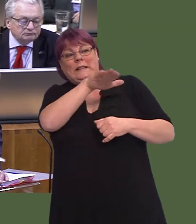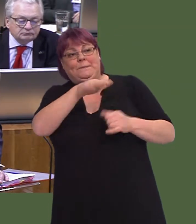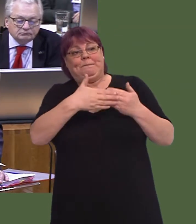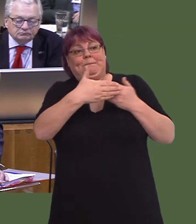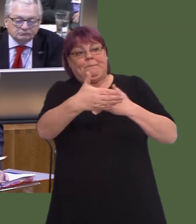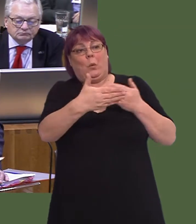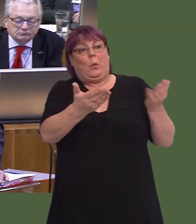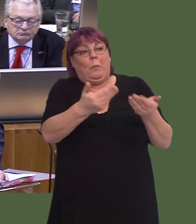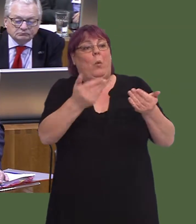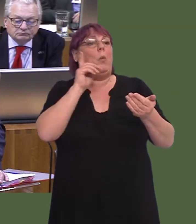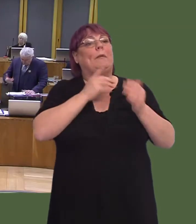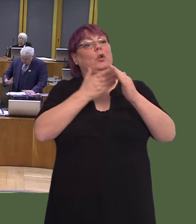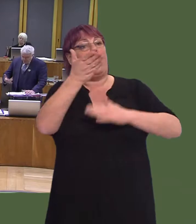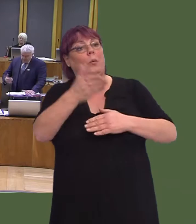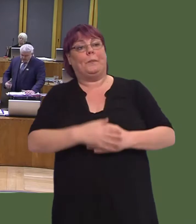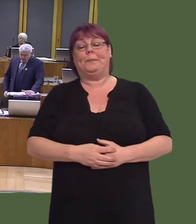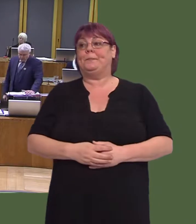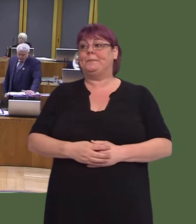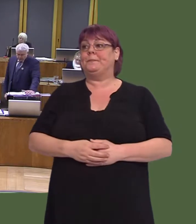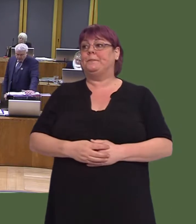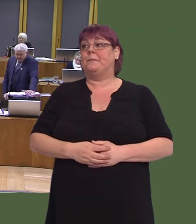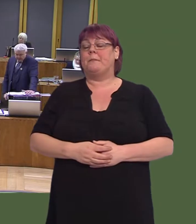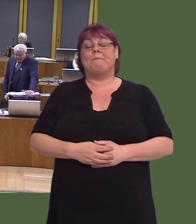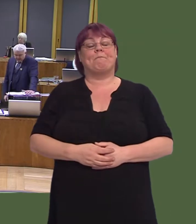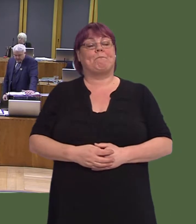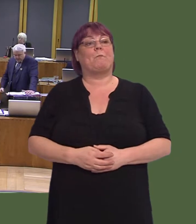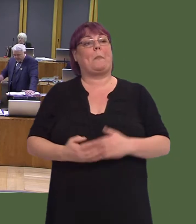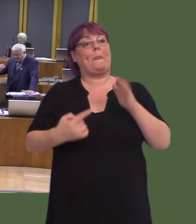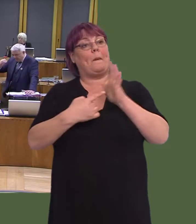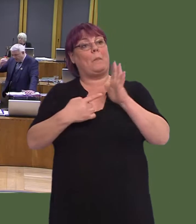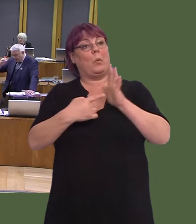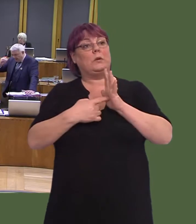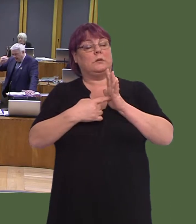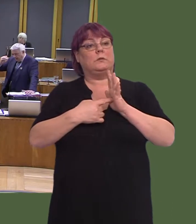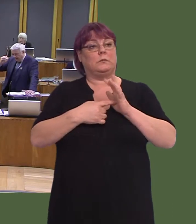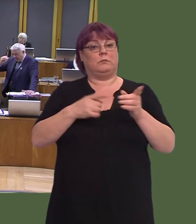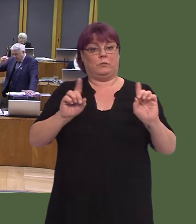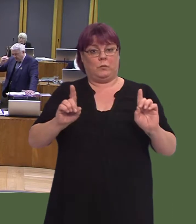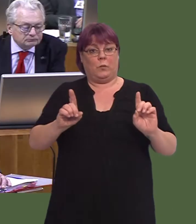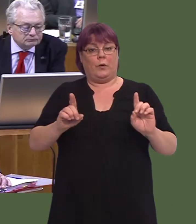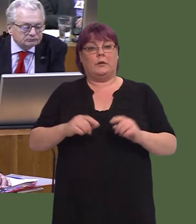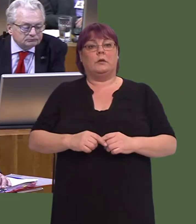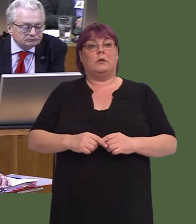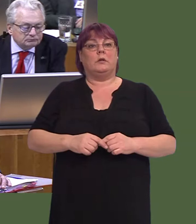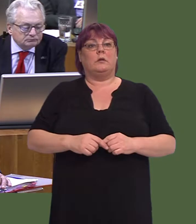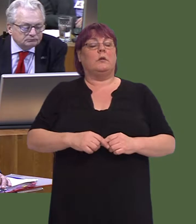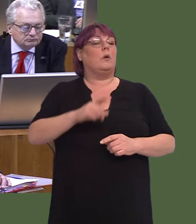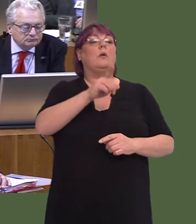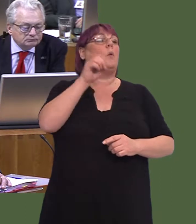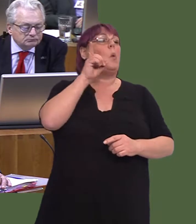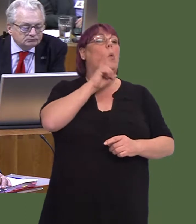Through these things, we want to make sure that the trend where we see fewer people having